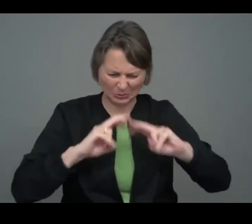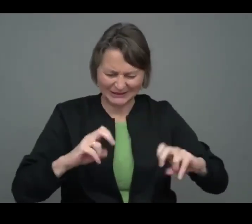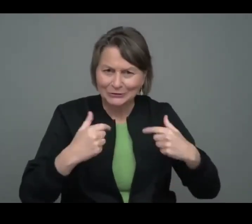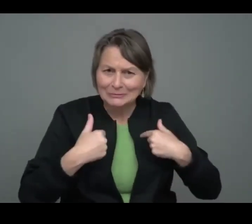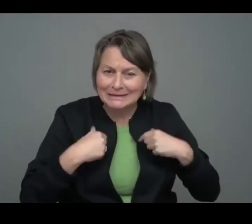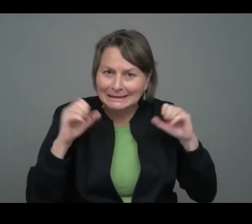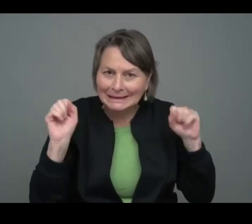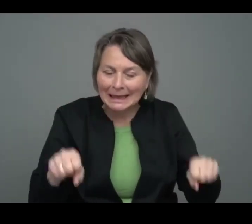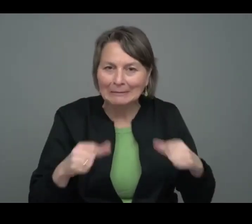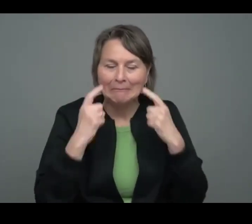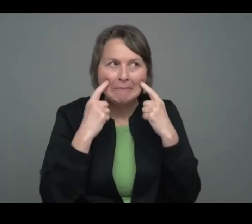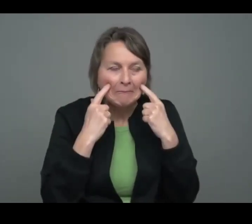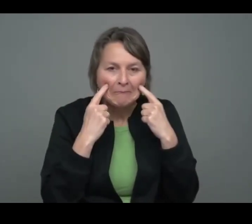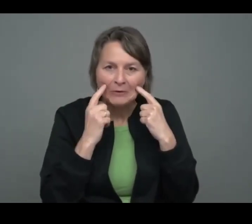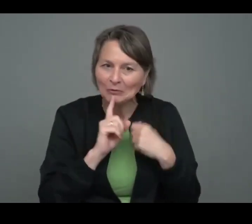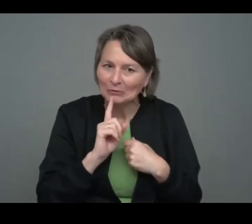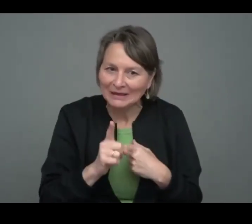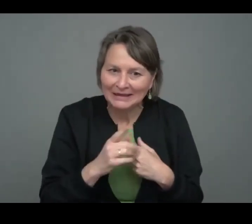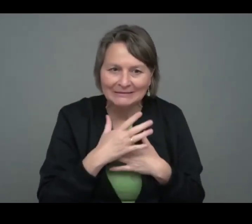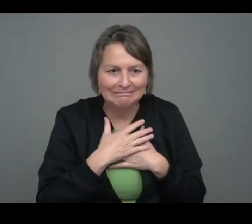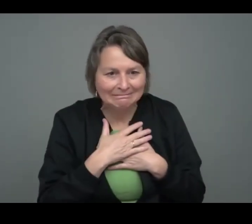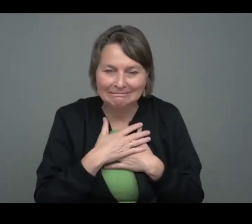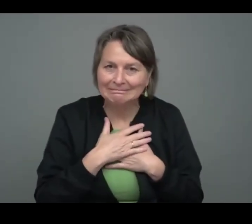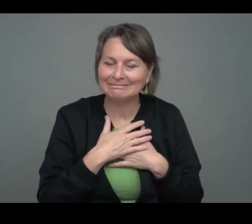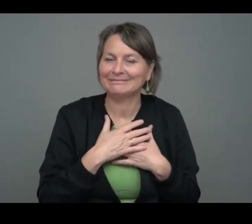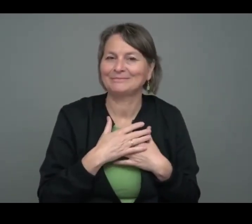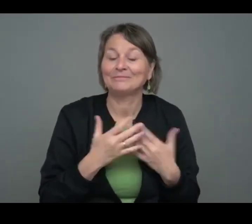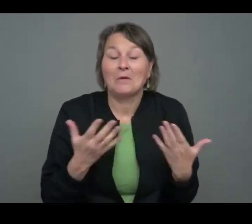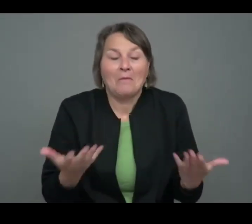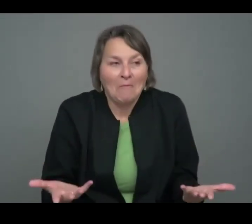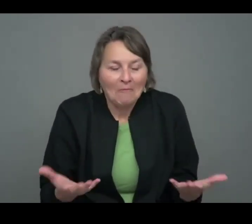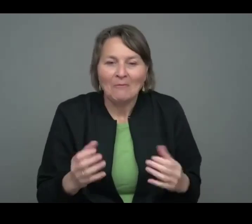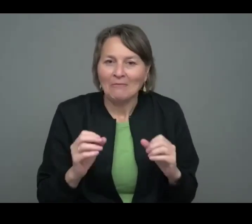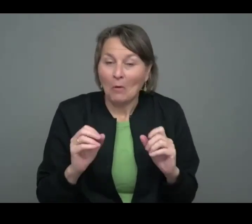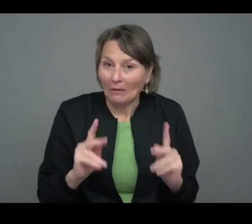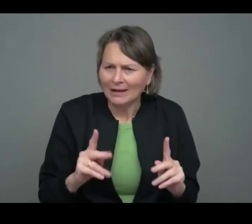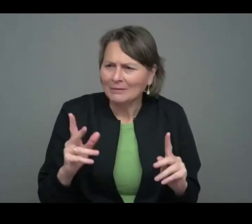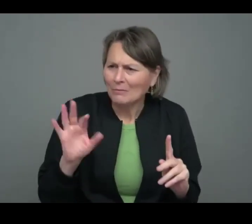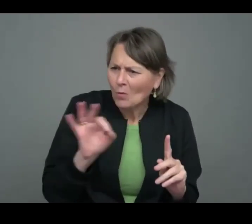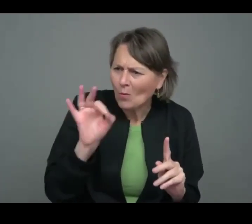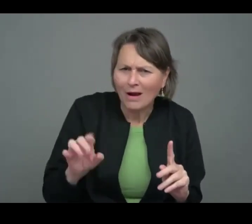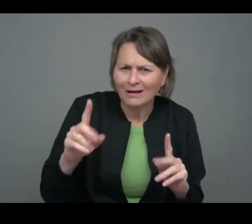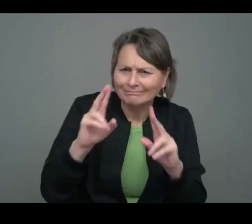either my PhD, I just had my BA, and I was wondering if I could contribute in a way to